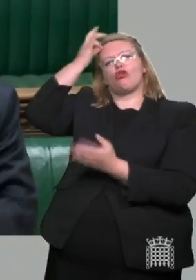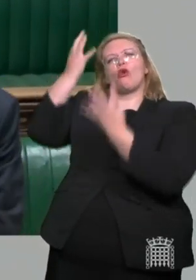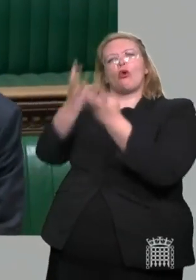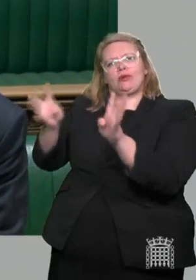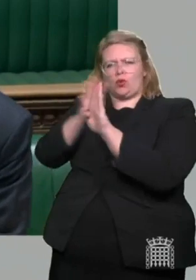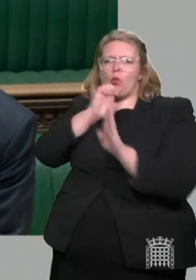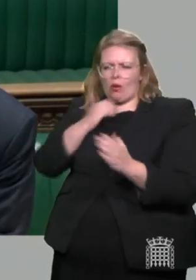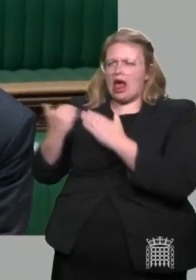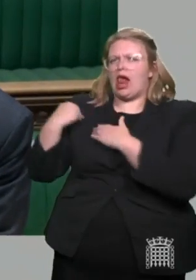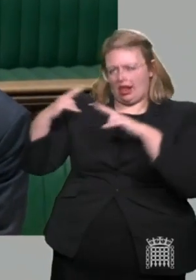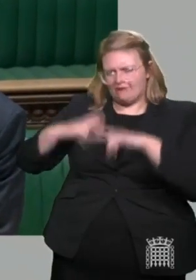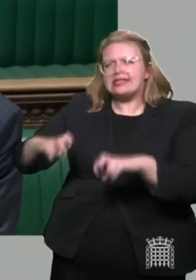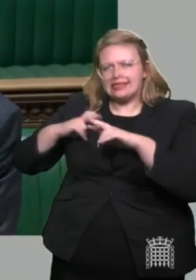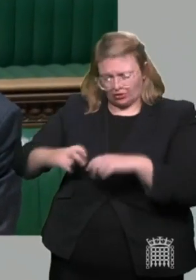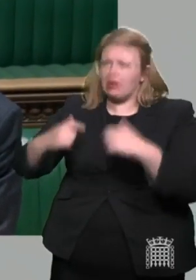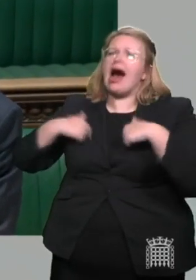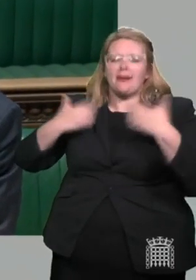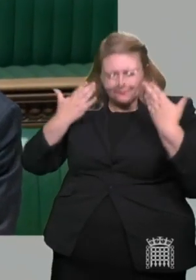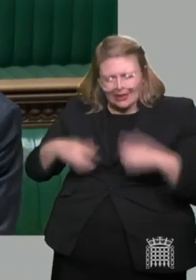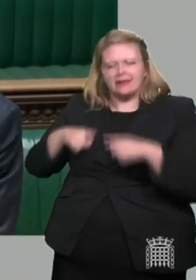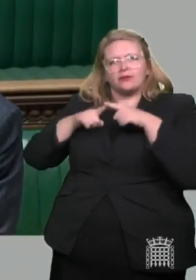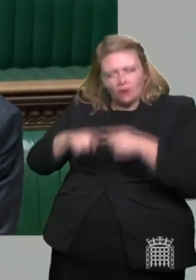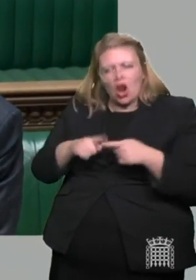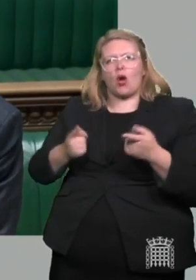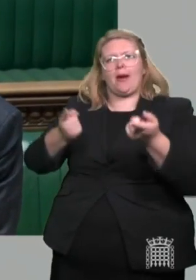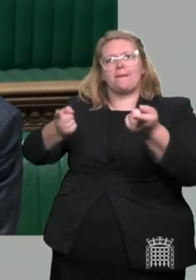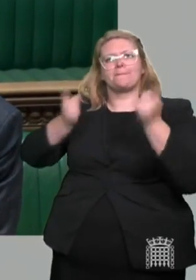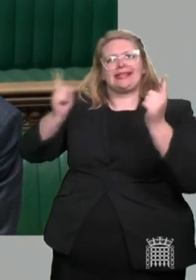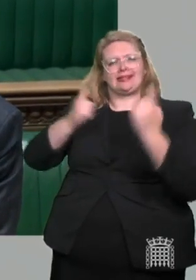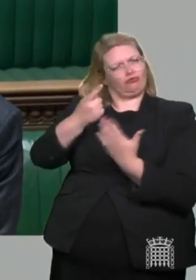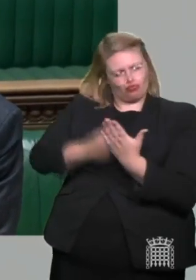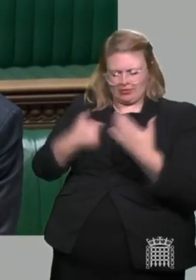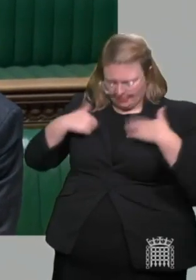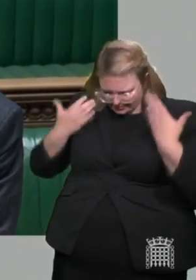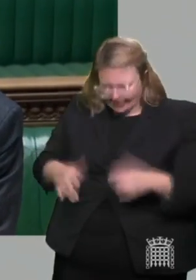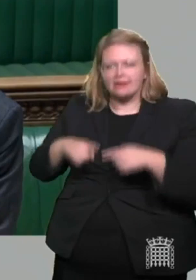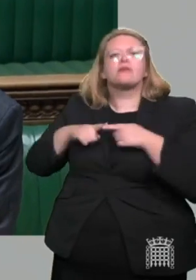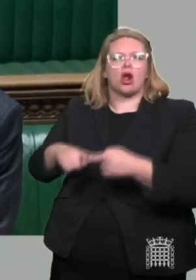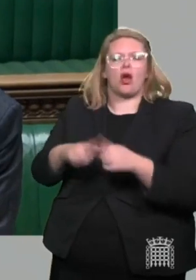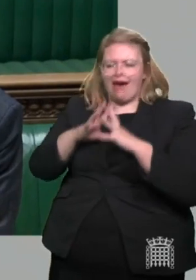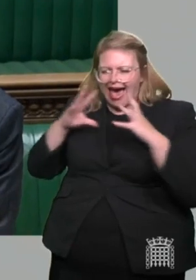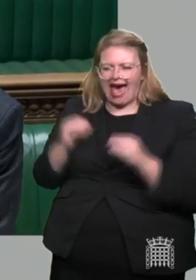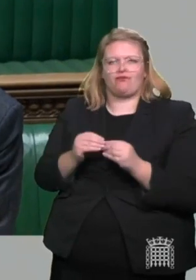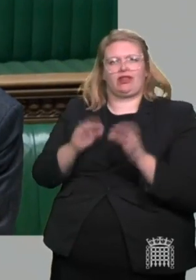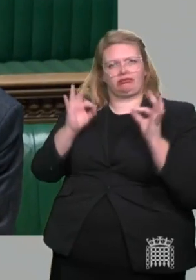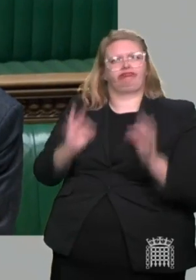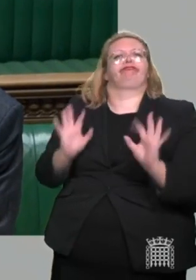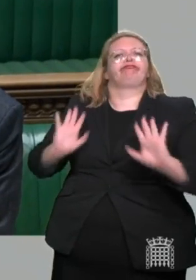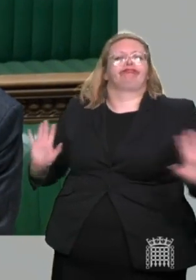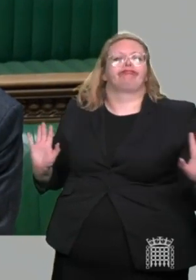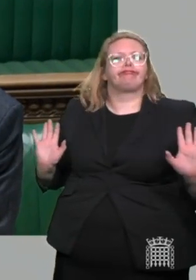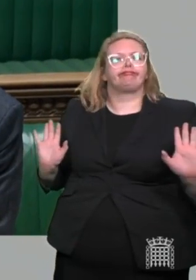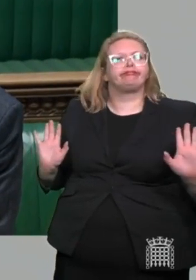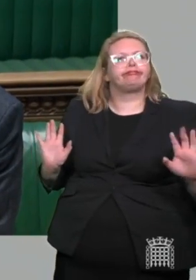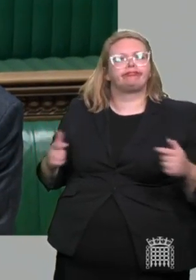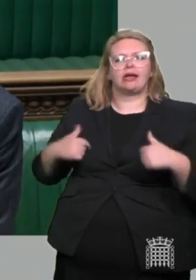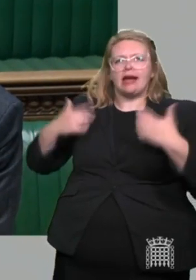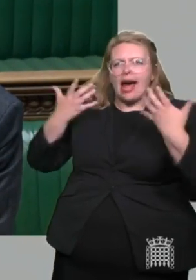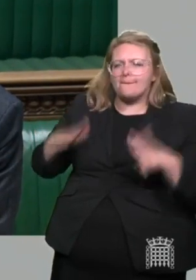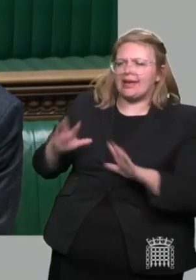conformed in full with the code of conduct and the ministerial code, and officials have been advising